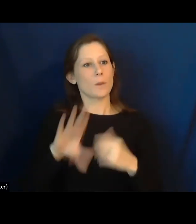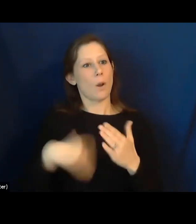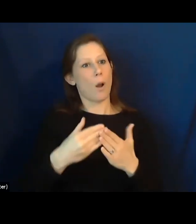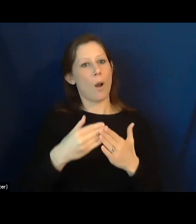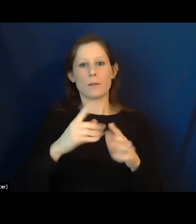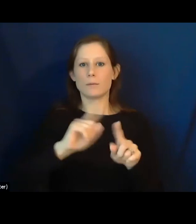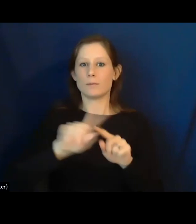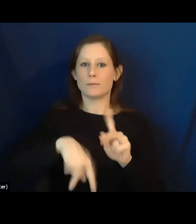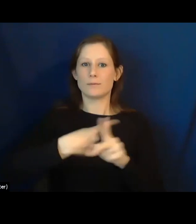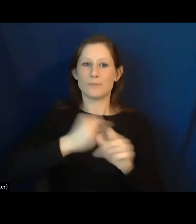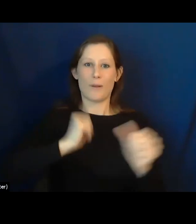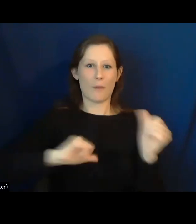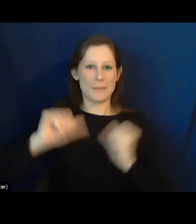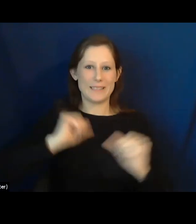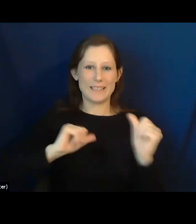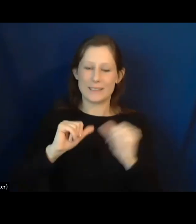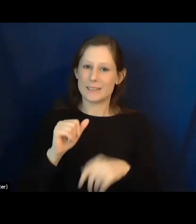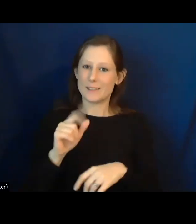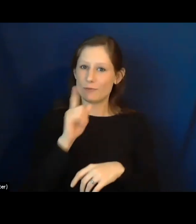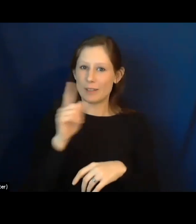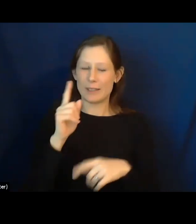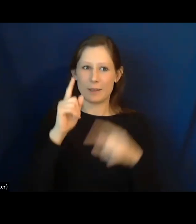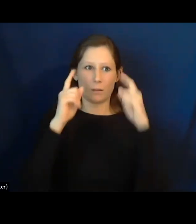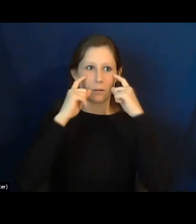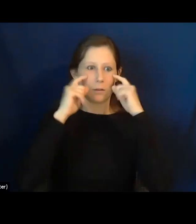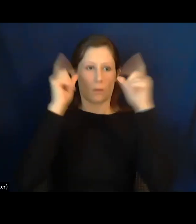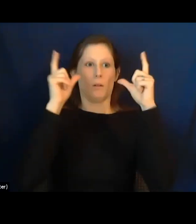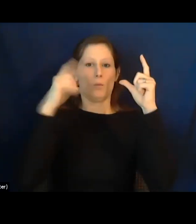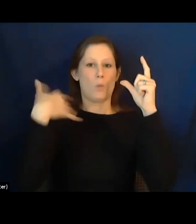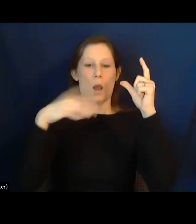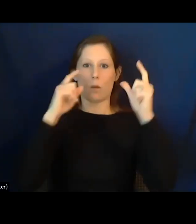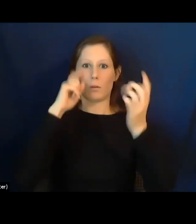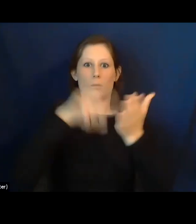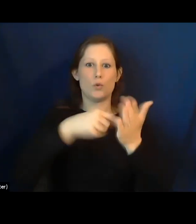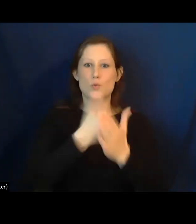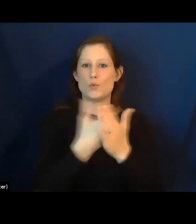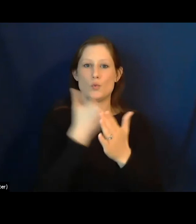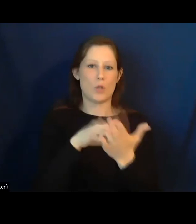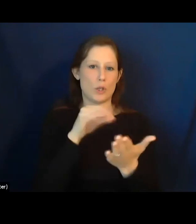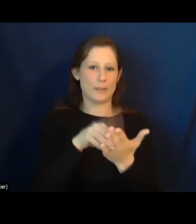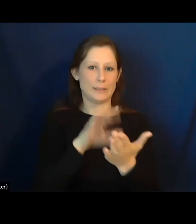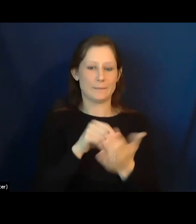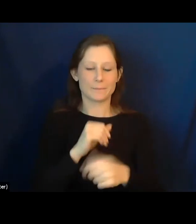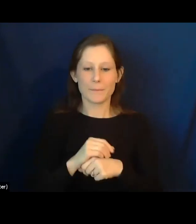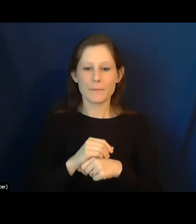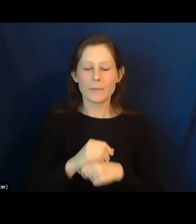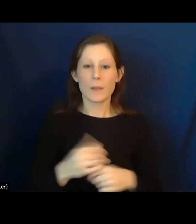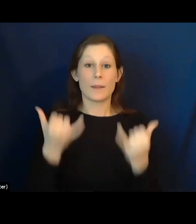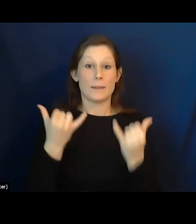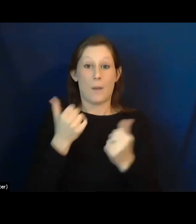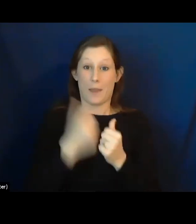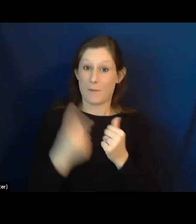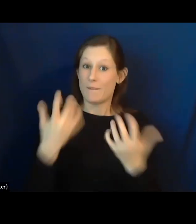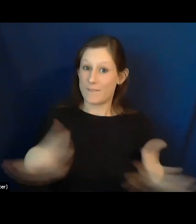performances were really eye-opening for us. So now everyone has presented what we'd like